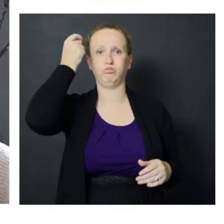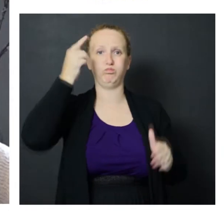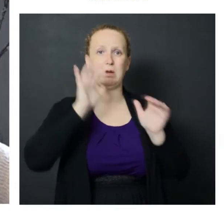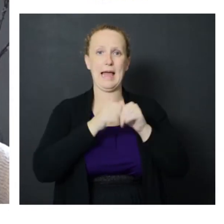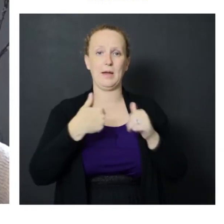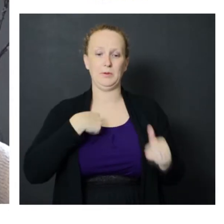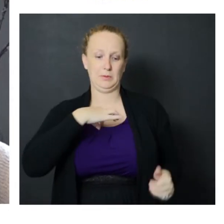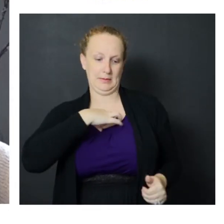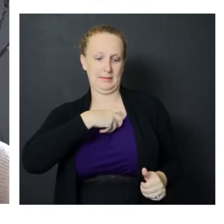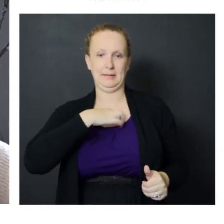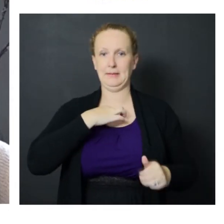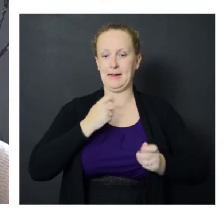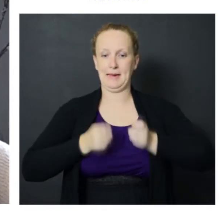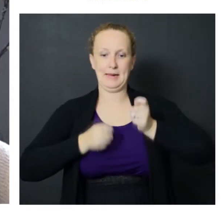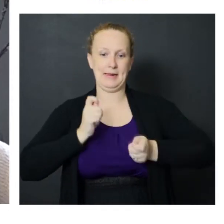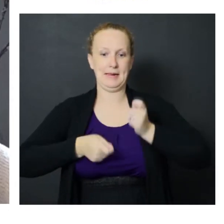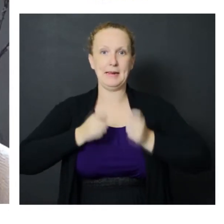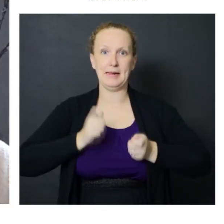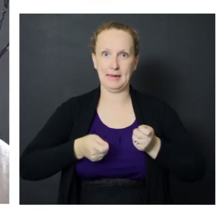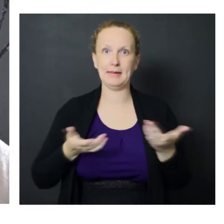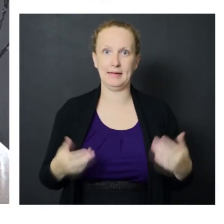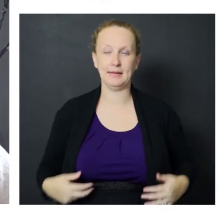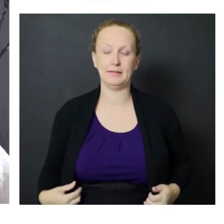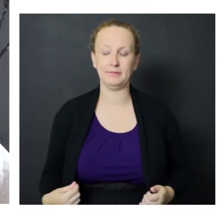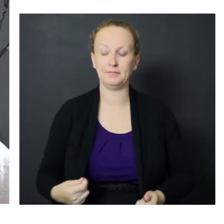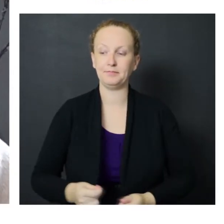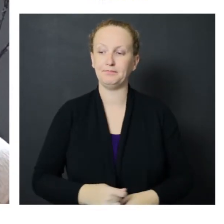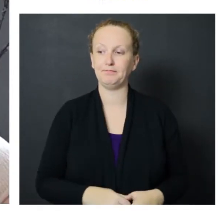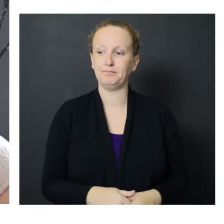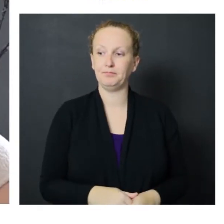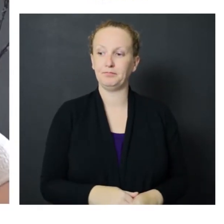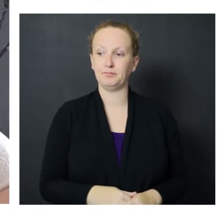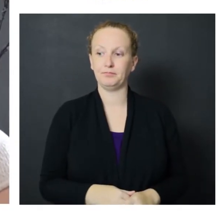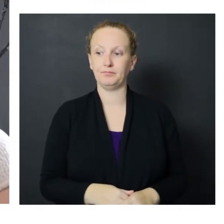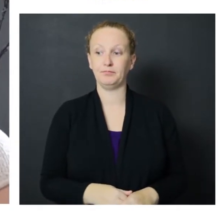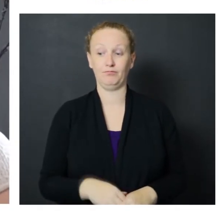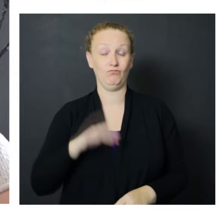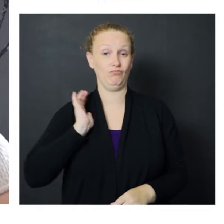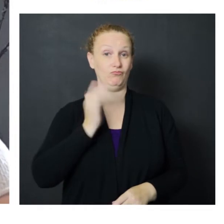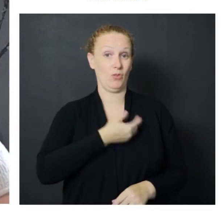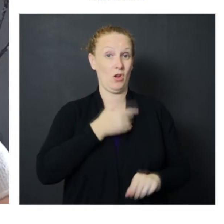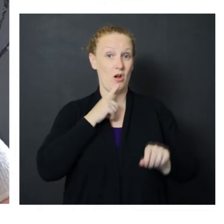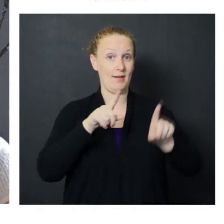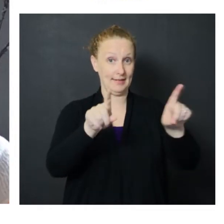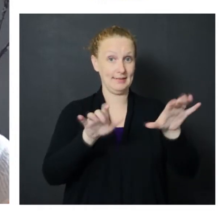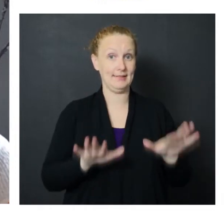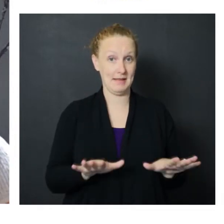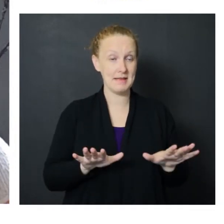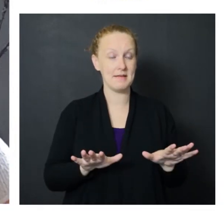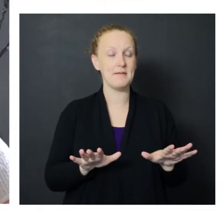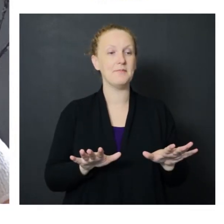they understand how to switch from one modality to the other. And because now exams, we have the questions